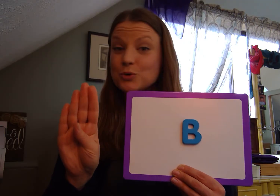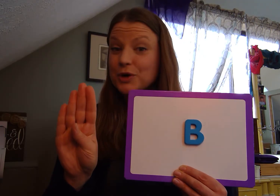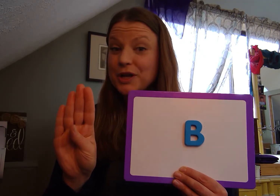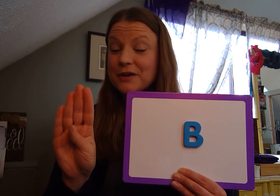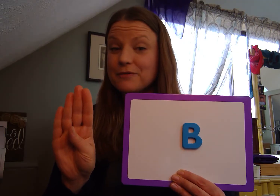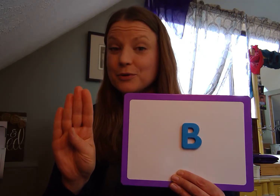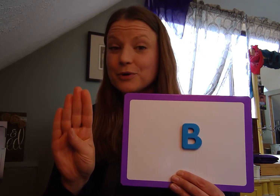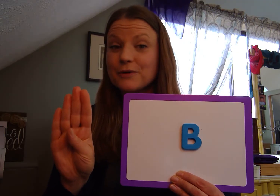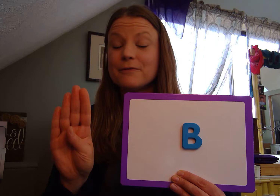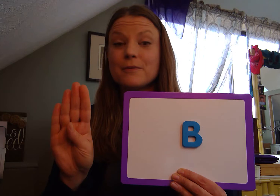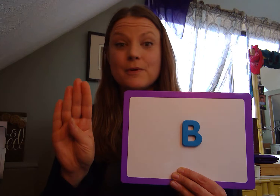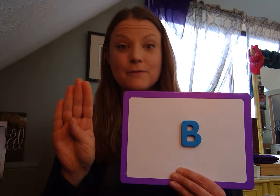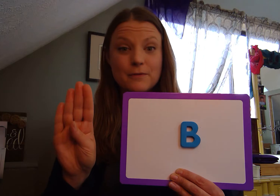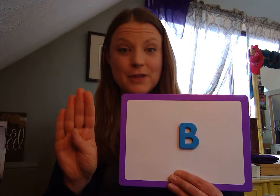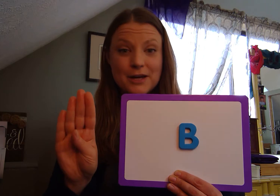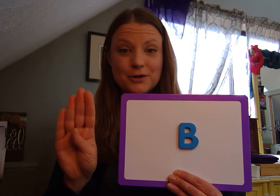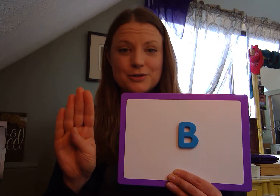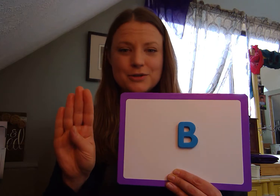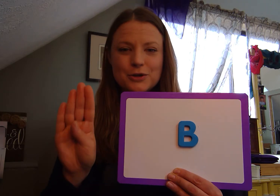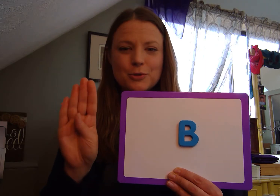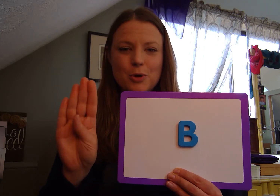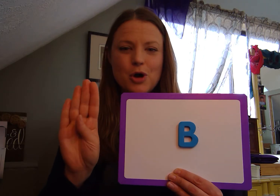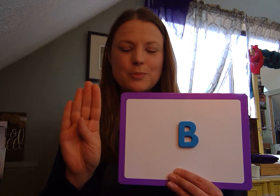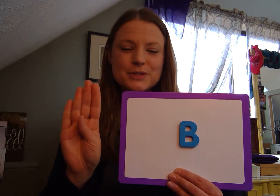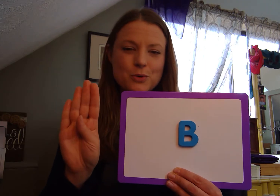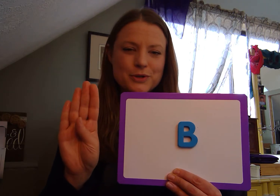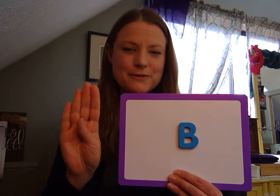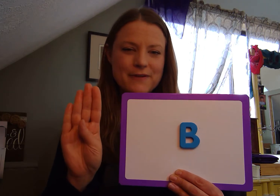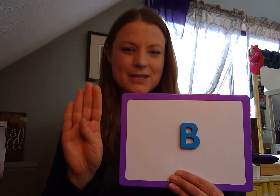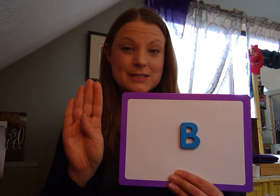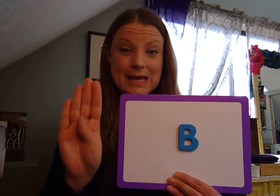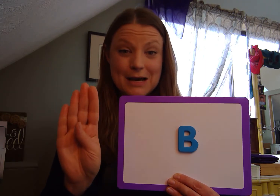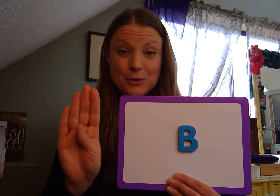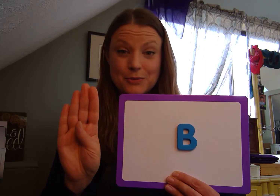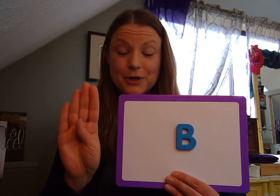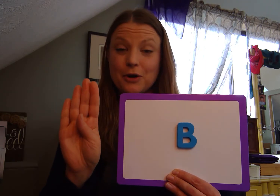For the majority of your letters your palm is going to face out there are